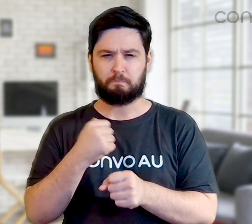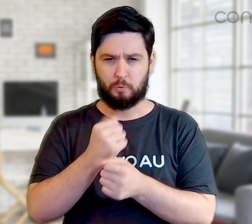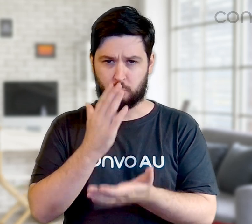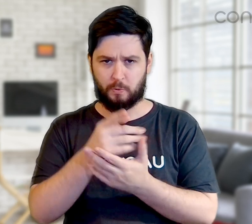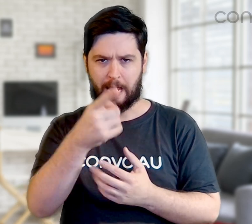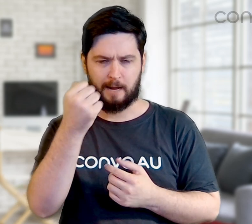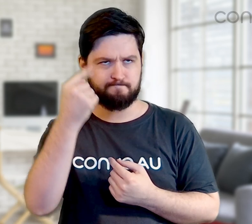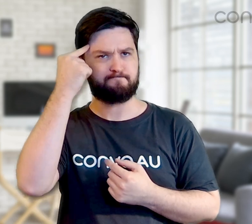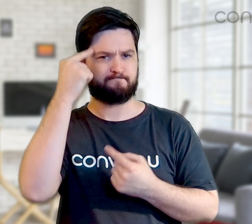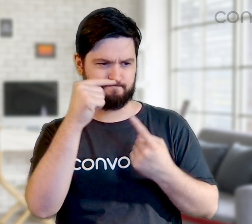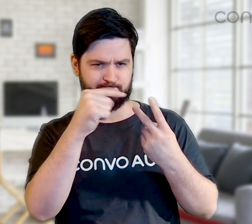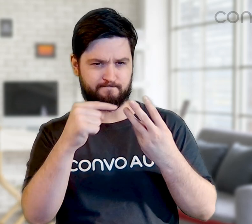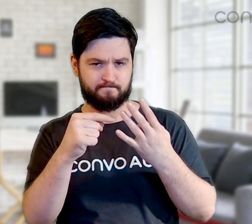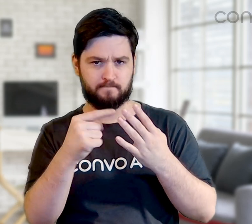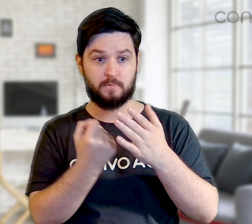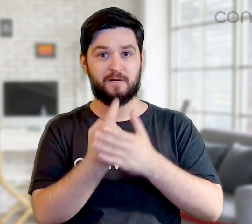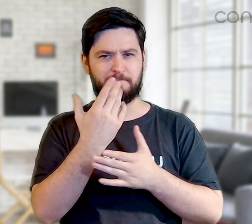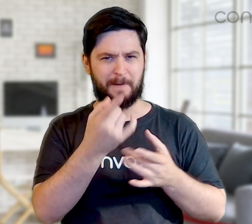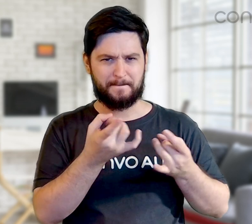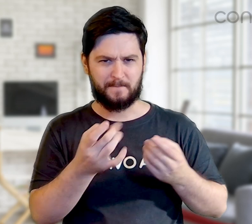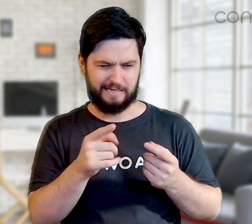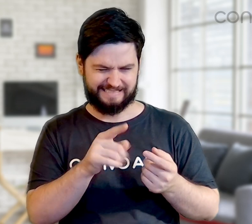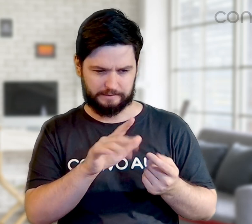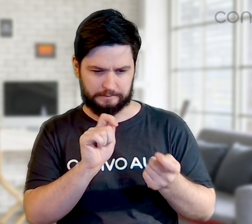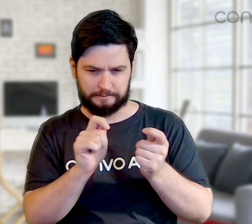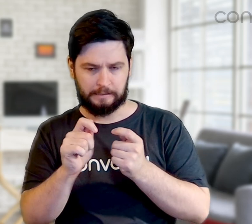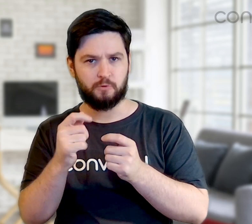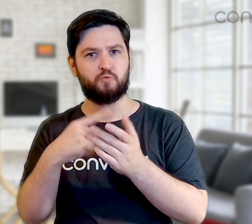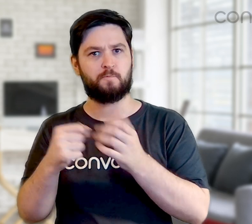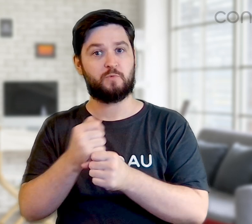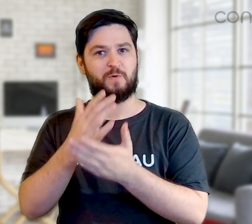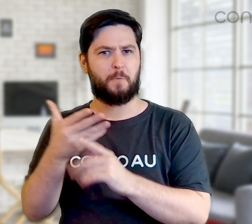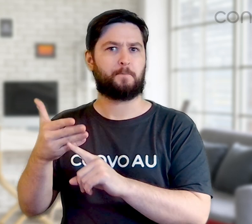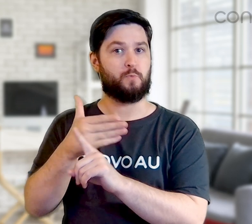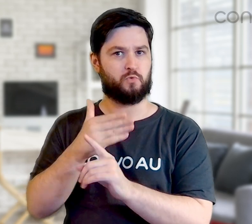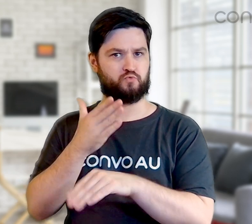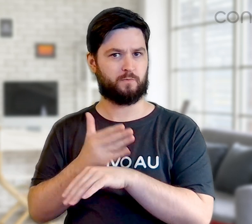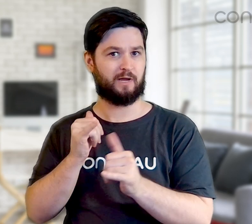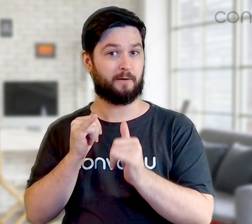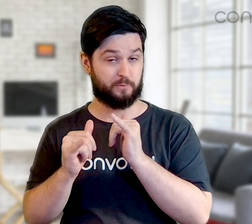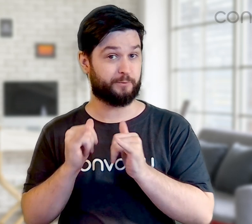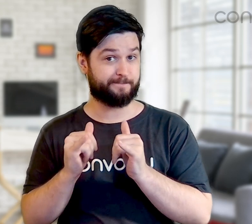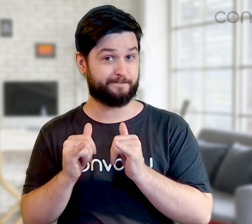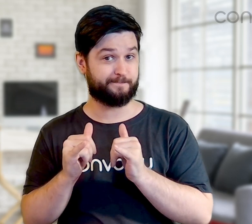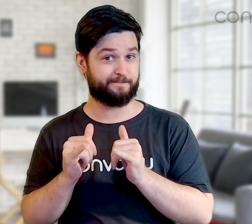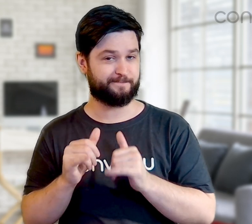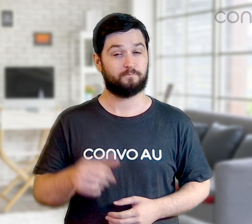Make sure you go through these steps and prepare contingencies before the job interview to make sure you can continue to access our app and interpreters.